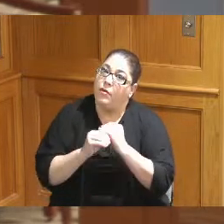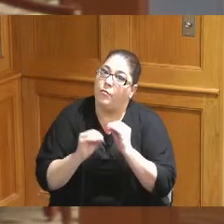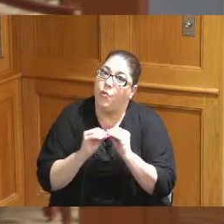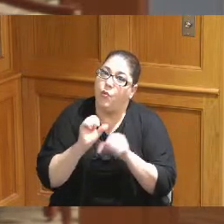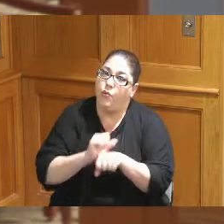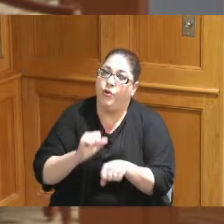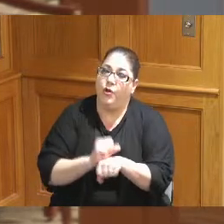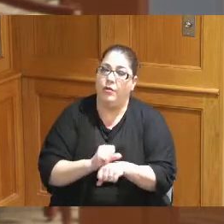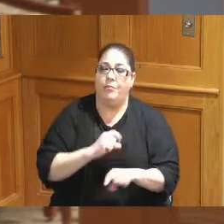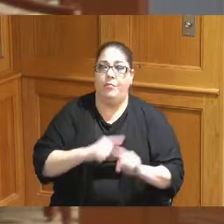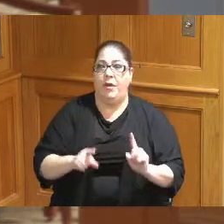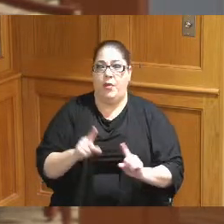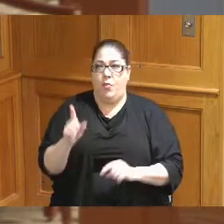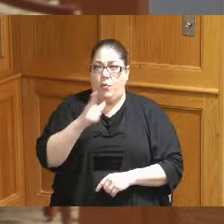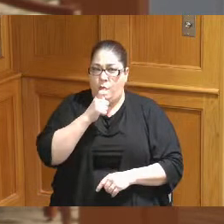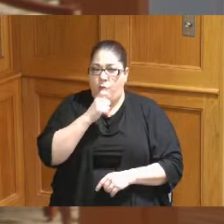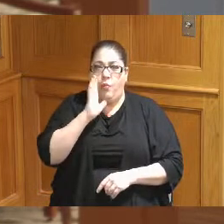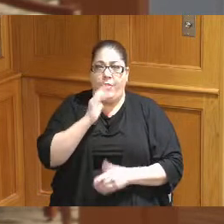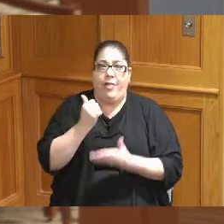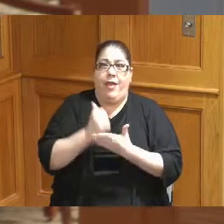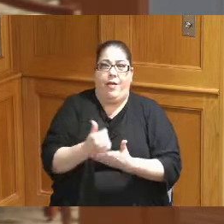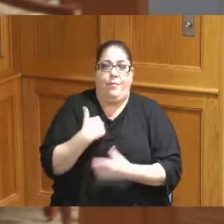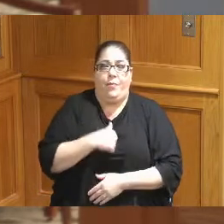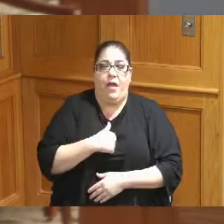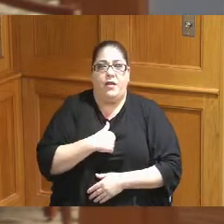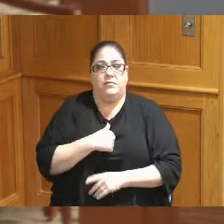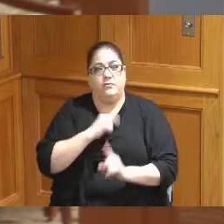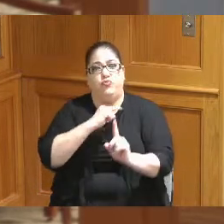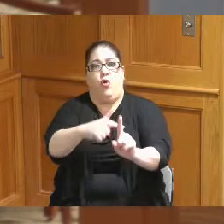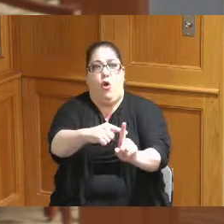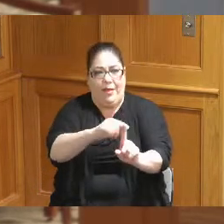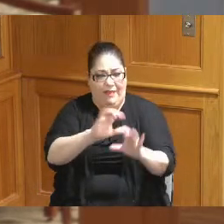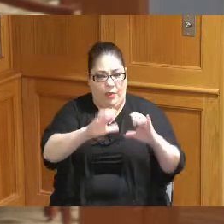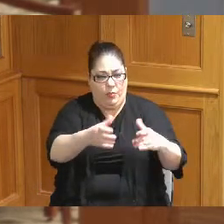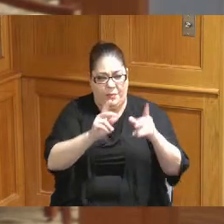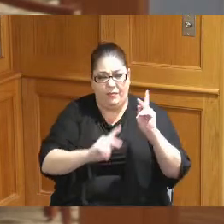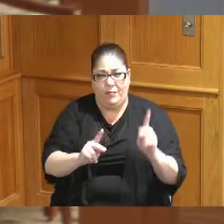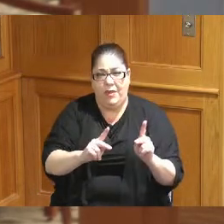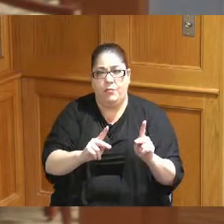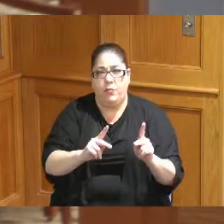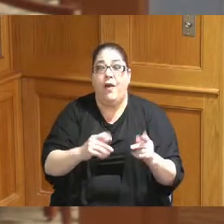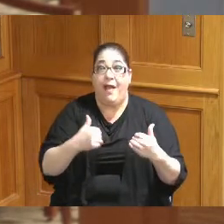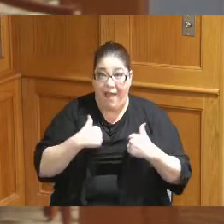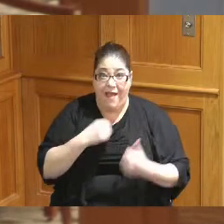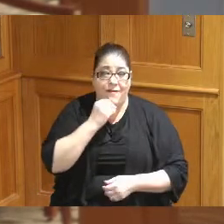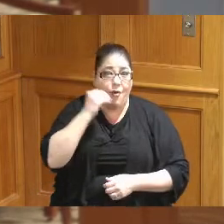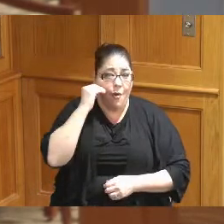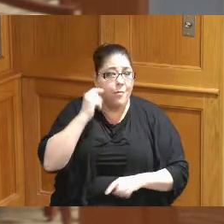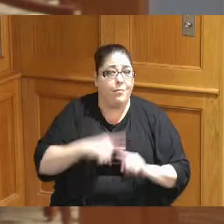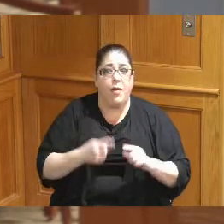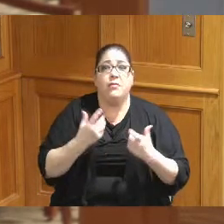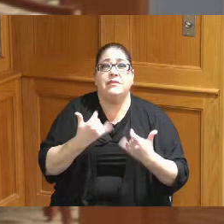I'll point out one thing that changed in this list just recently I mean if you know you all through